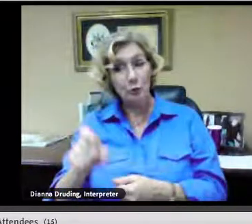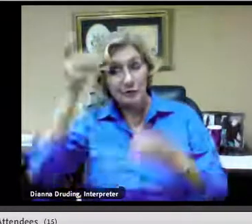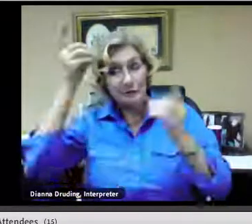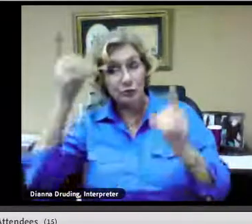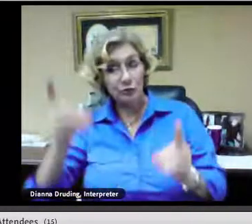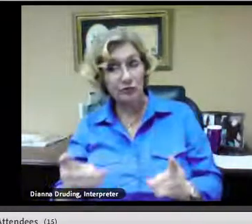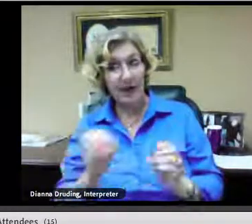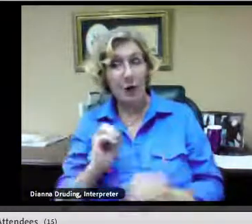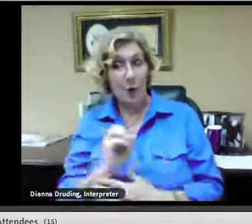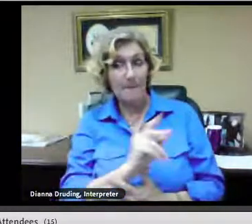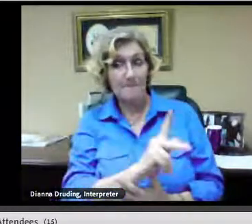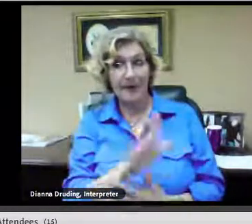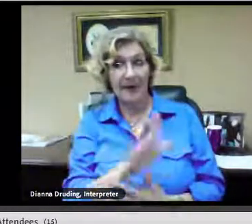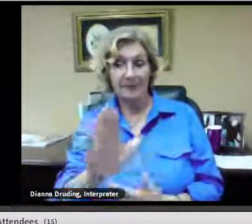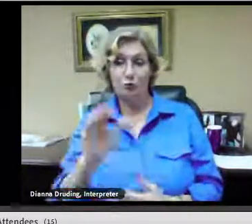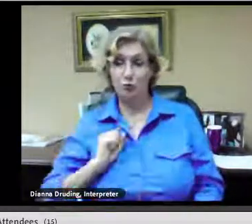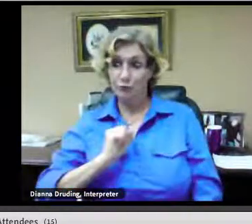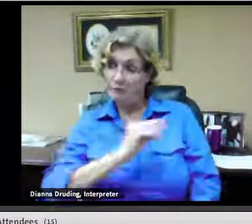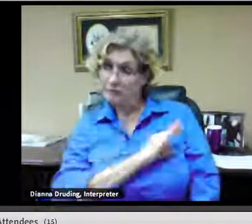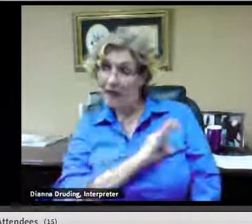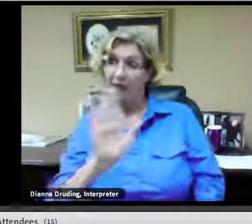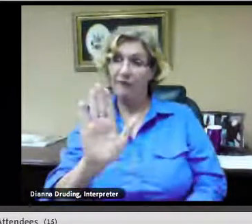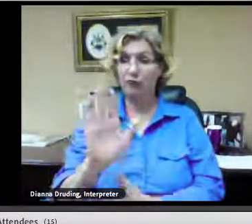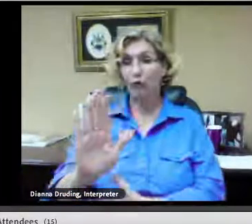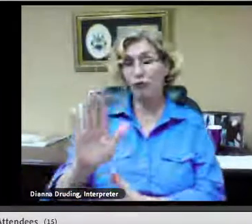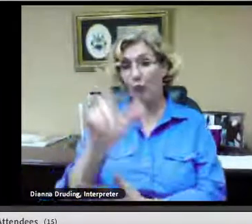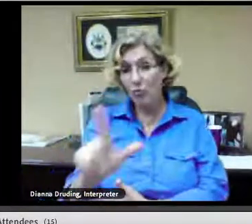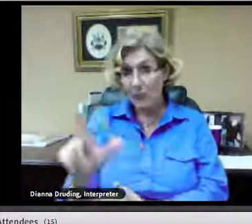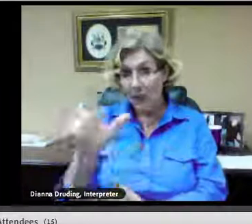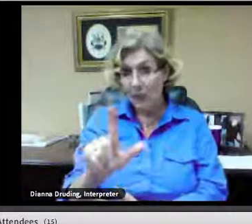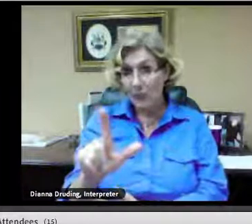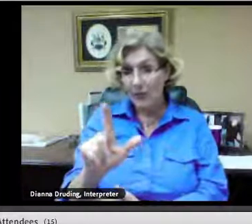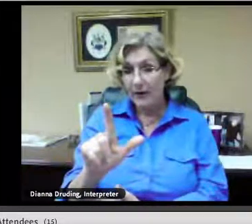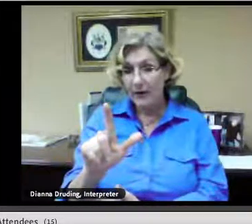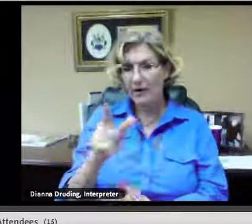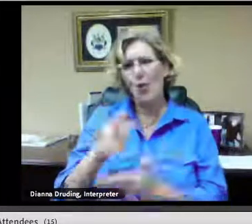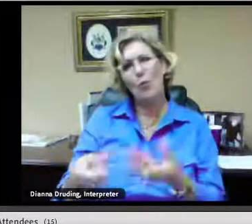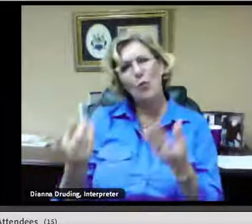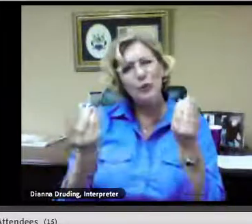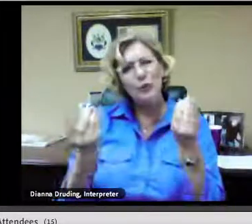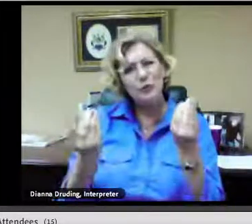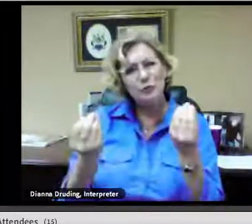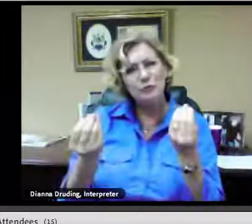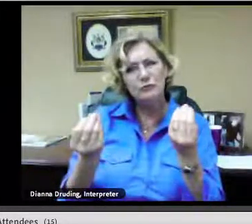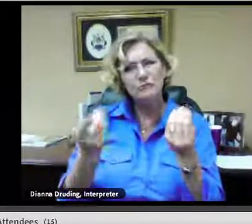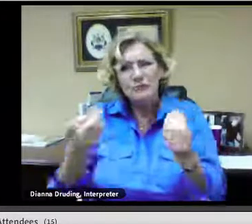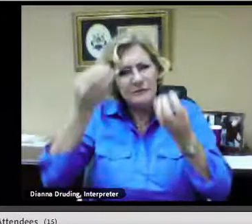back to your libraries, you know, what you're going to do with this information.